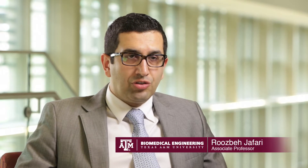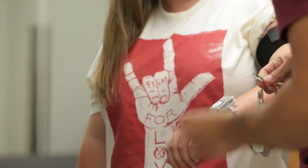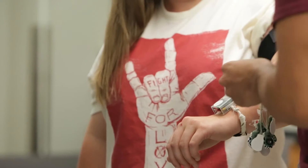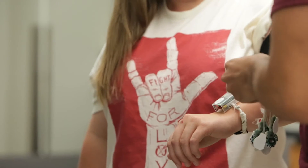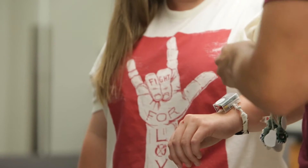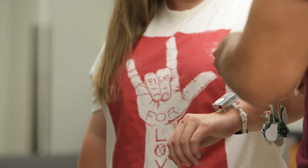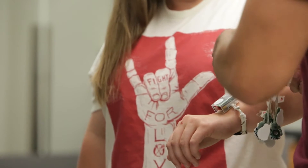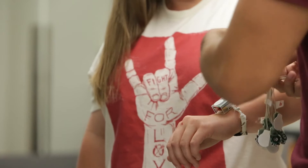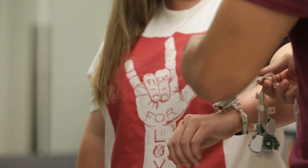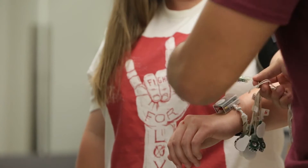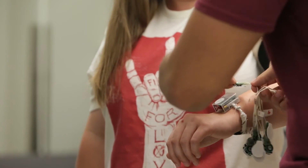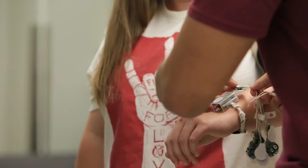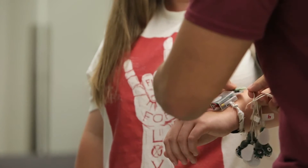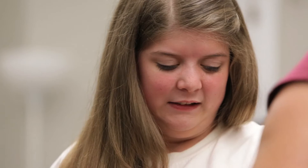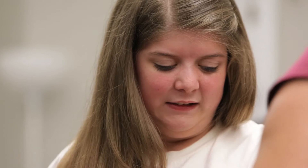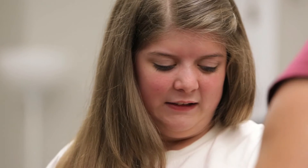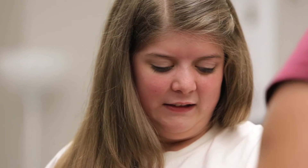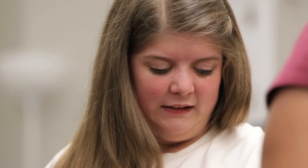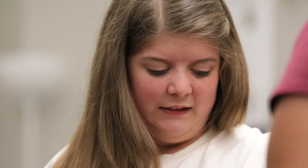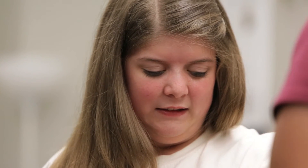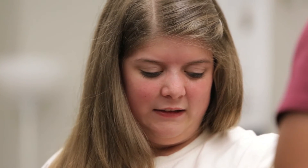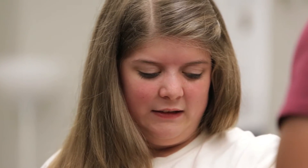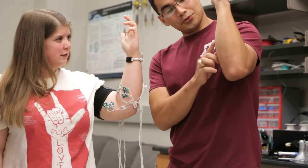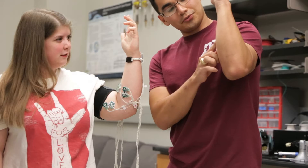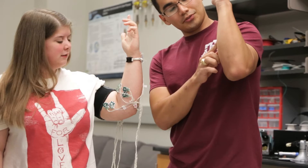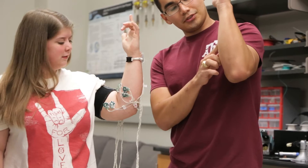The wearable system uses two different sensing modalities. It looks